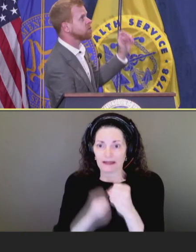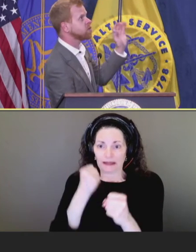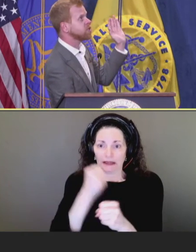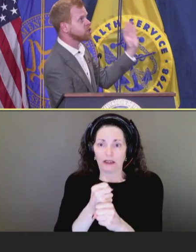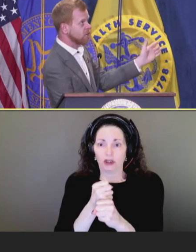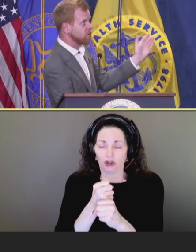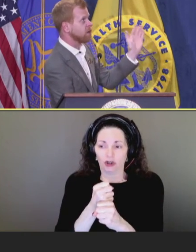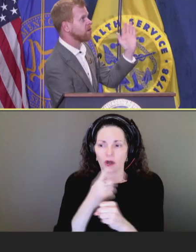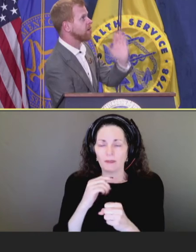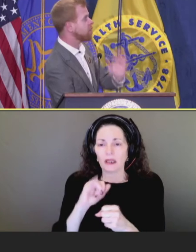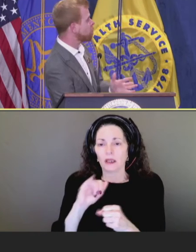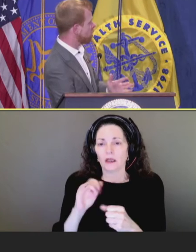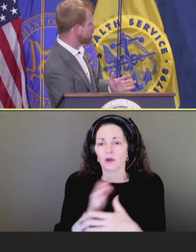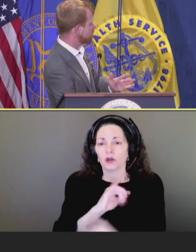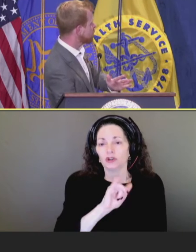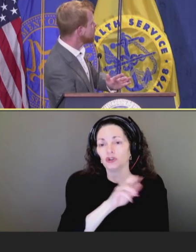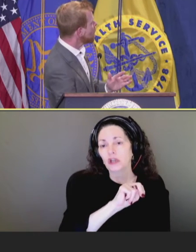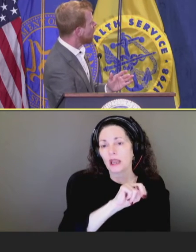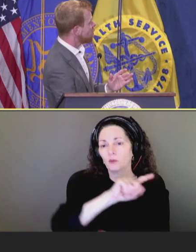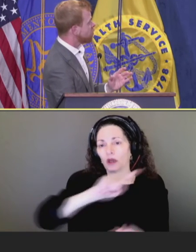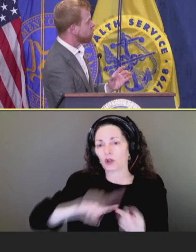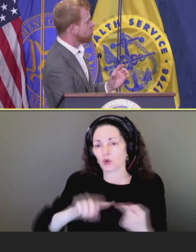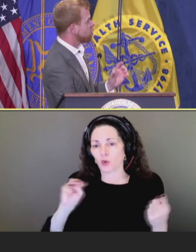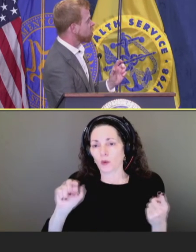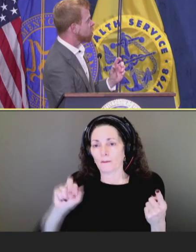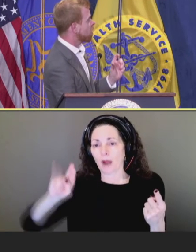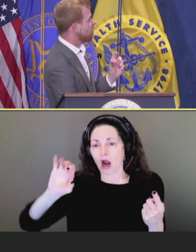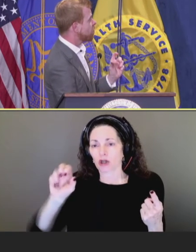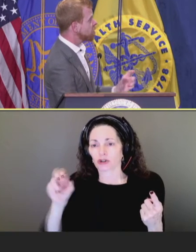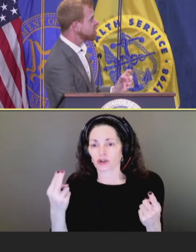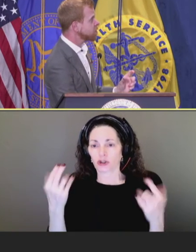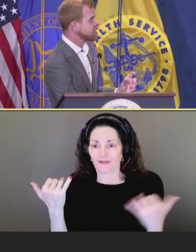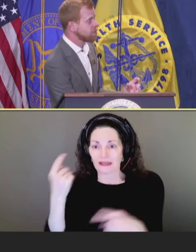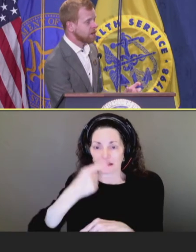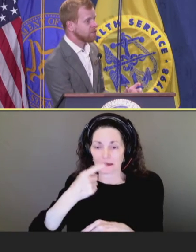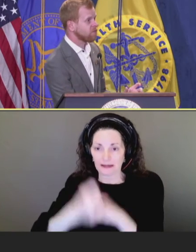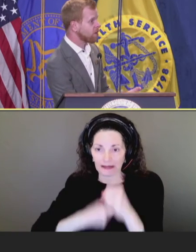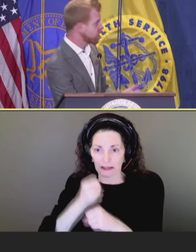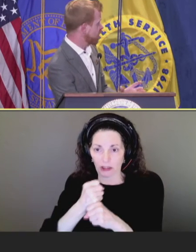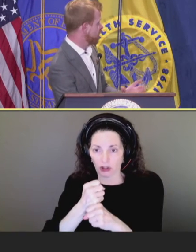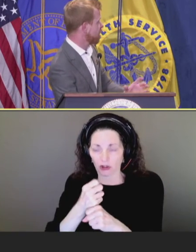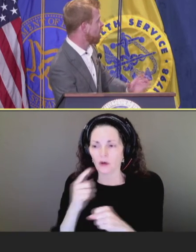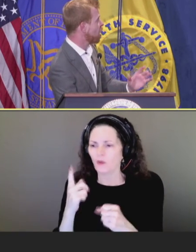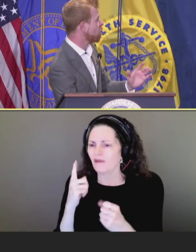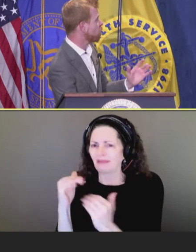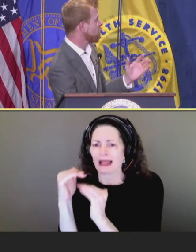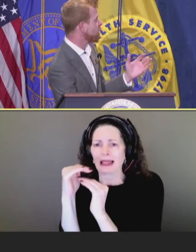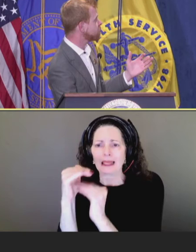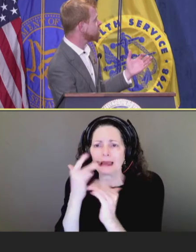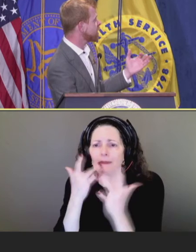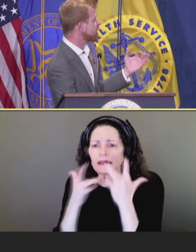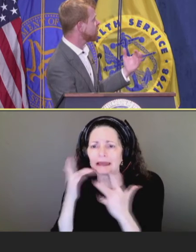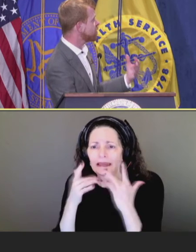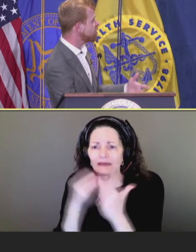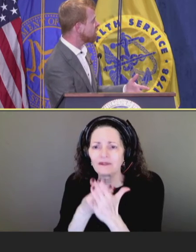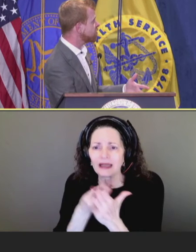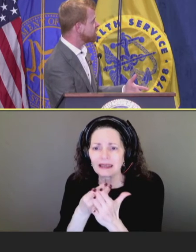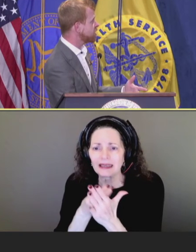between January and March, for a very limited amount of funding, we were able to get 55 D.C.